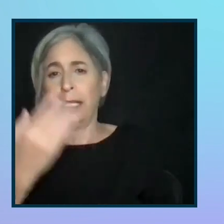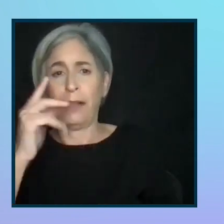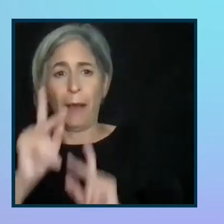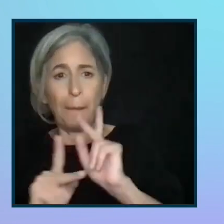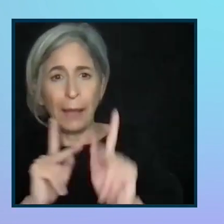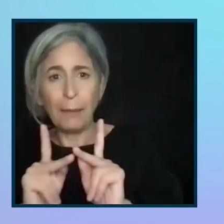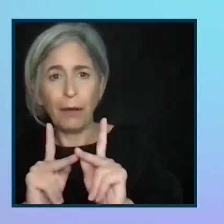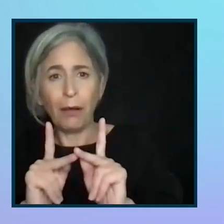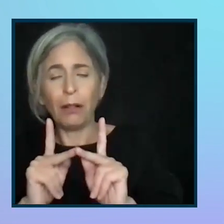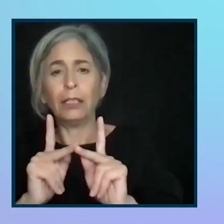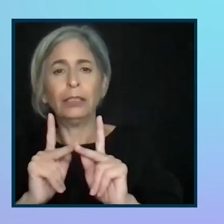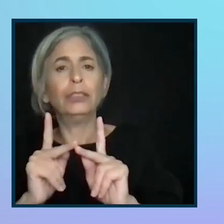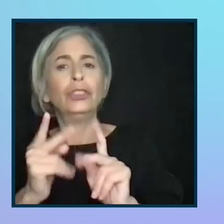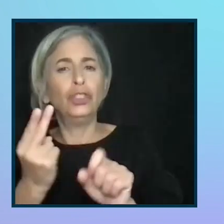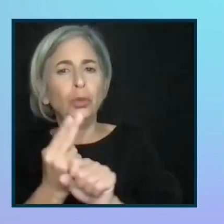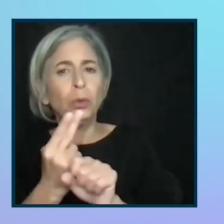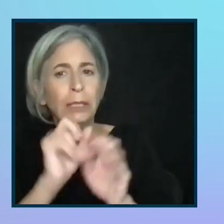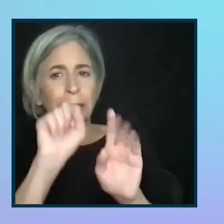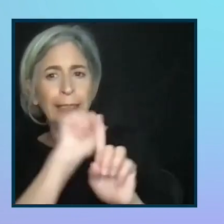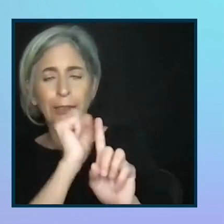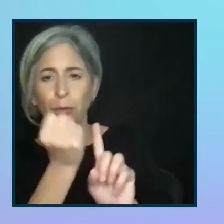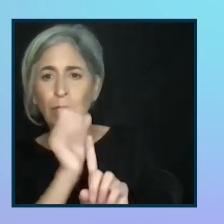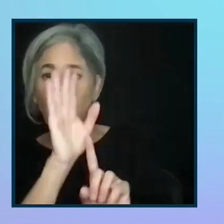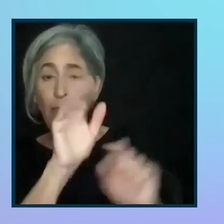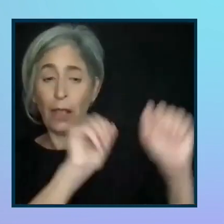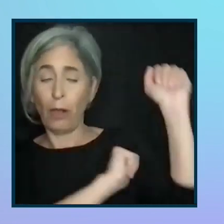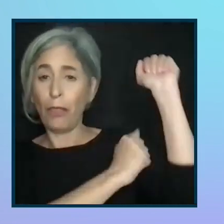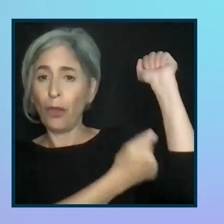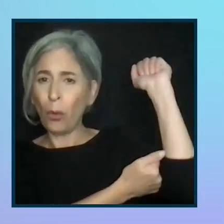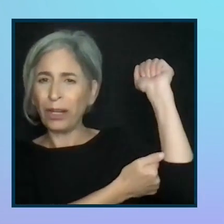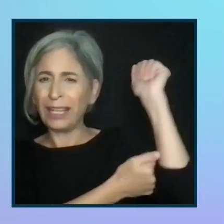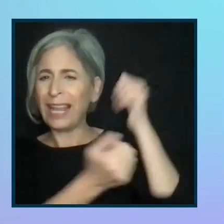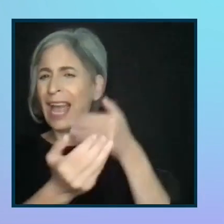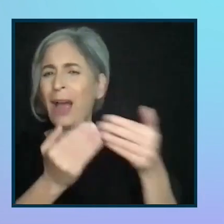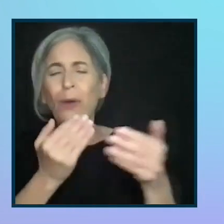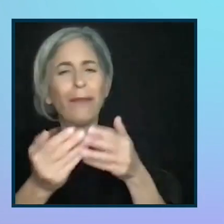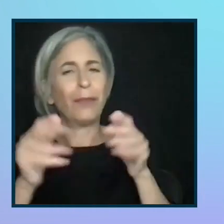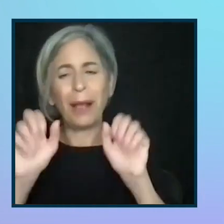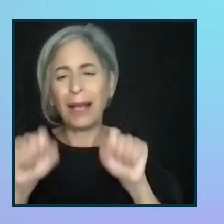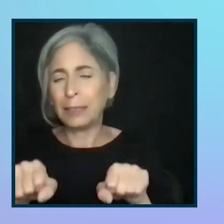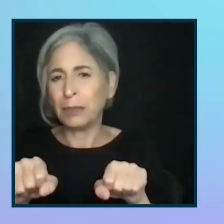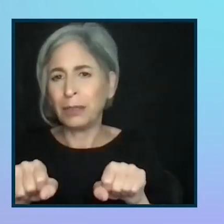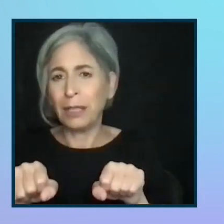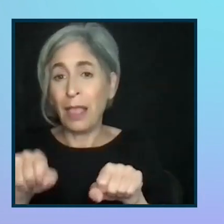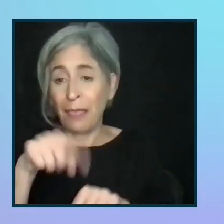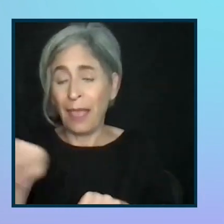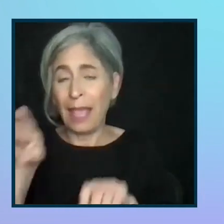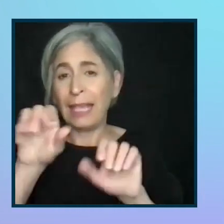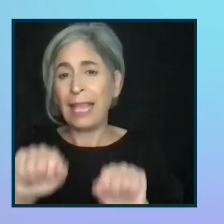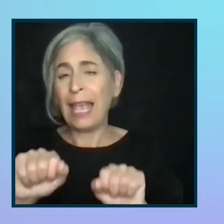leveraging their authority however it may be so that they can author problems.